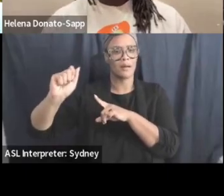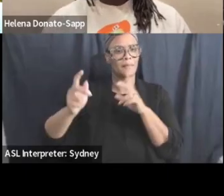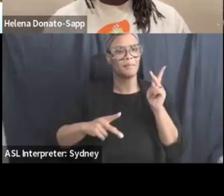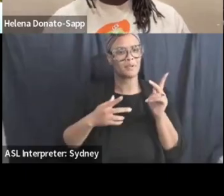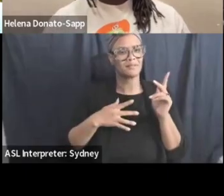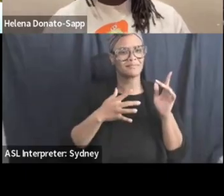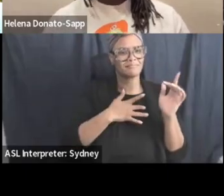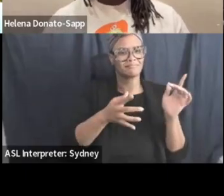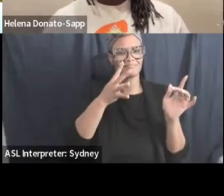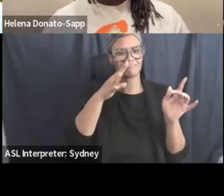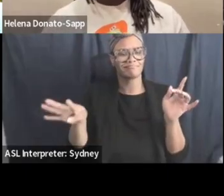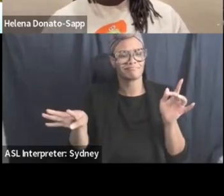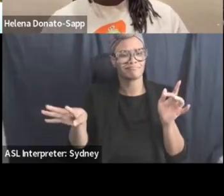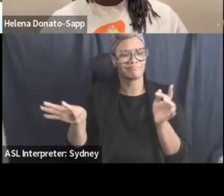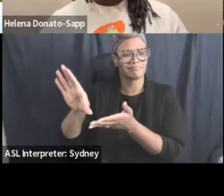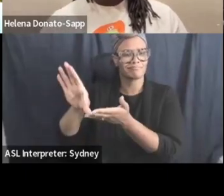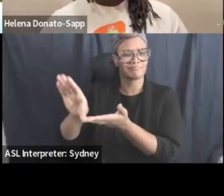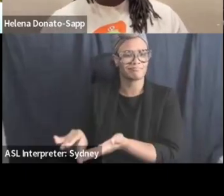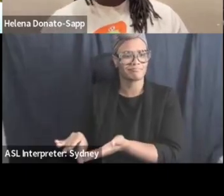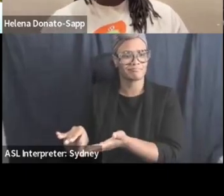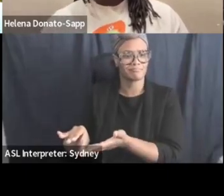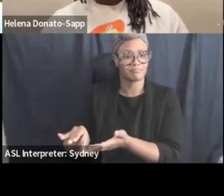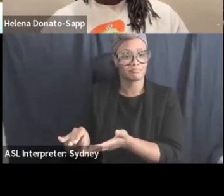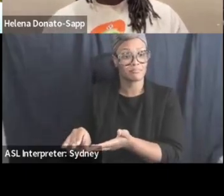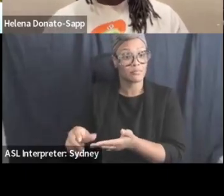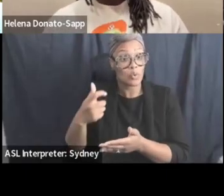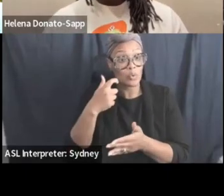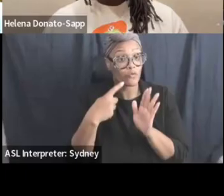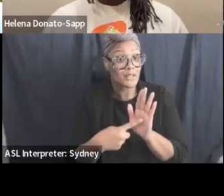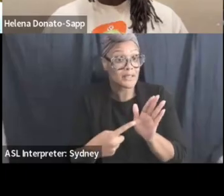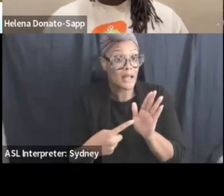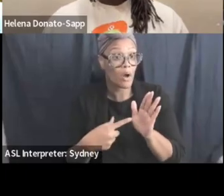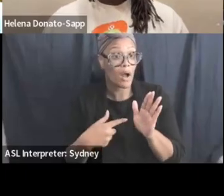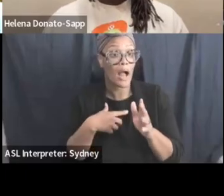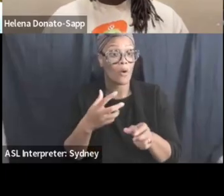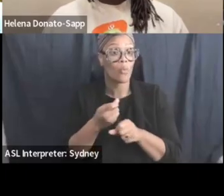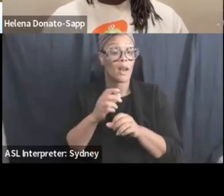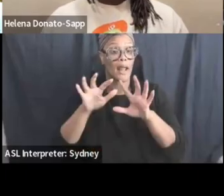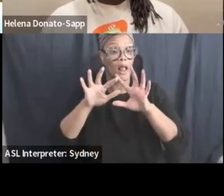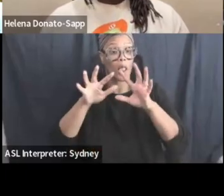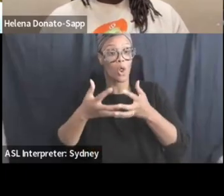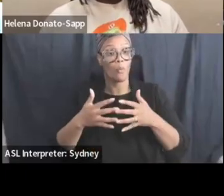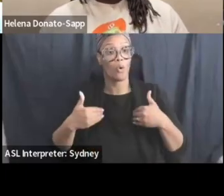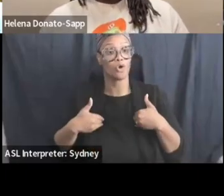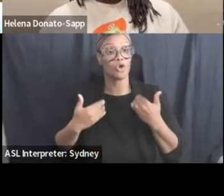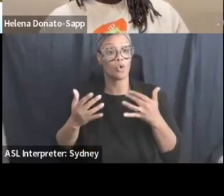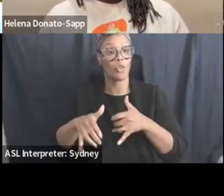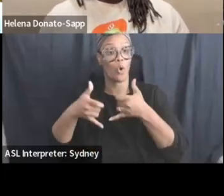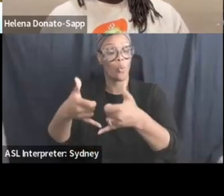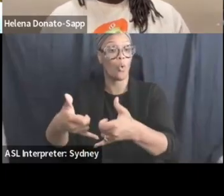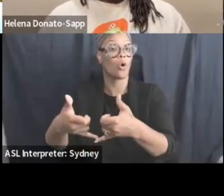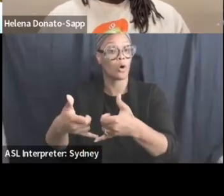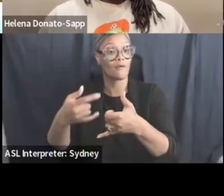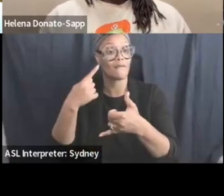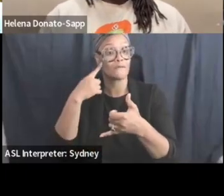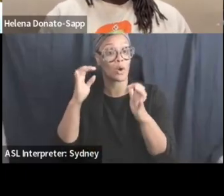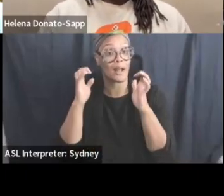a global youth award for educational leadership out of London but it was never recognized. Um,